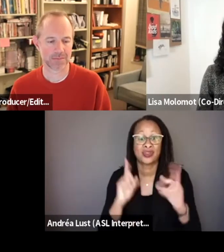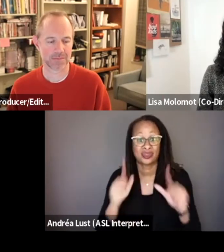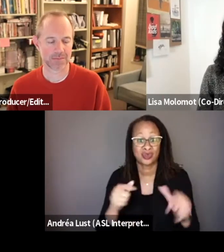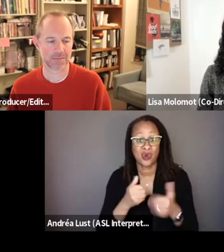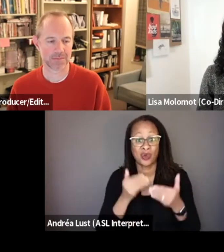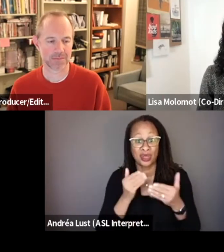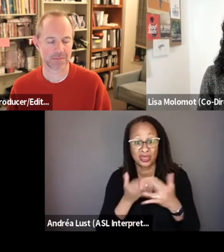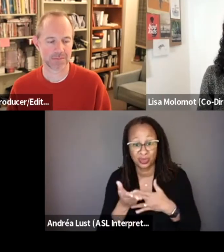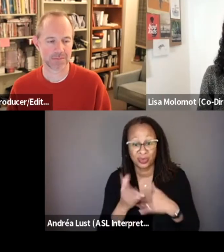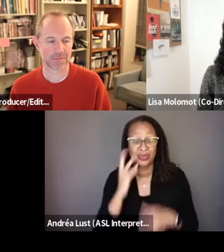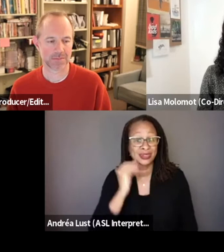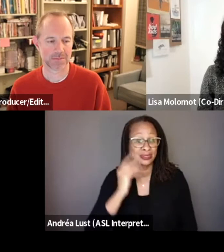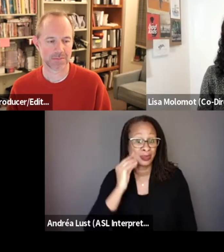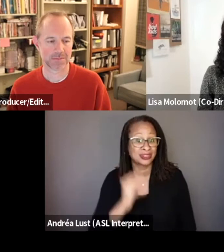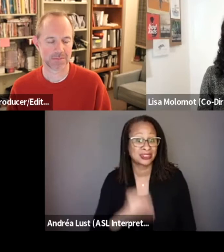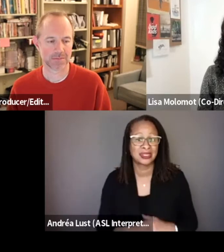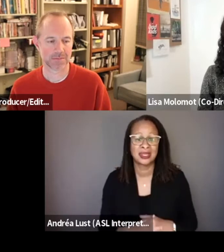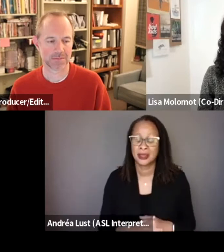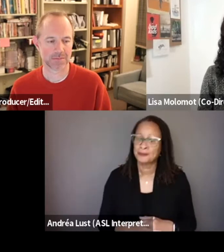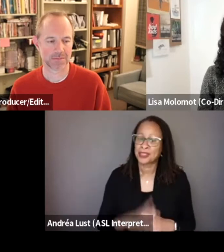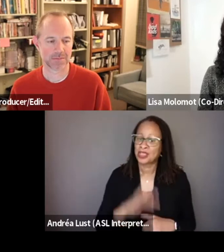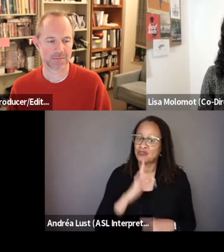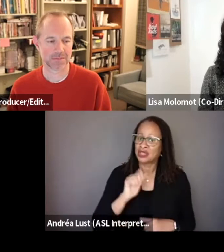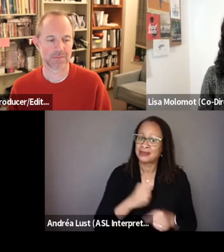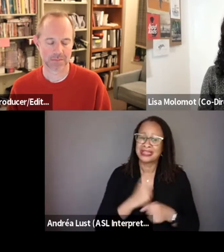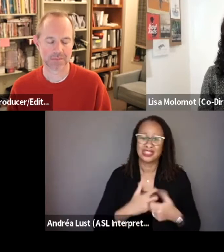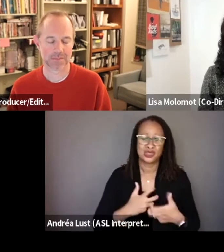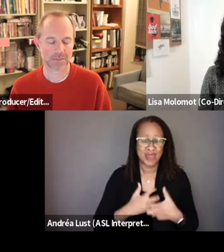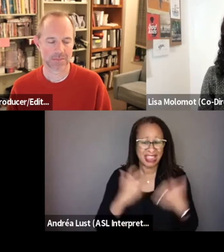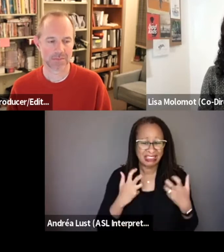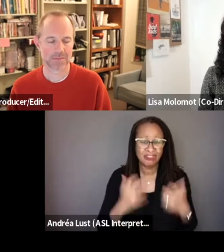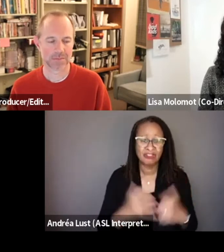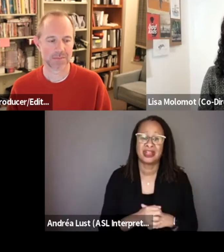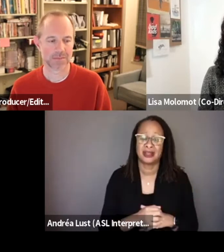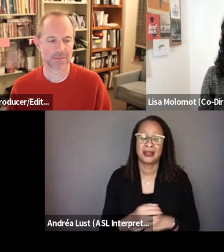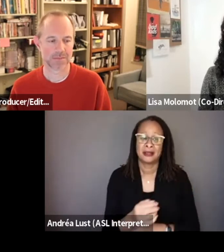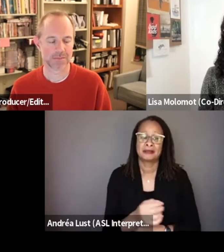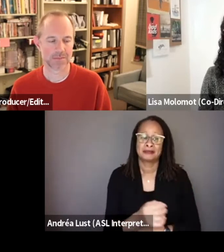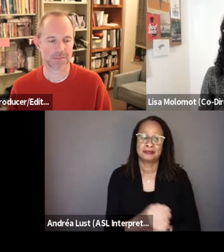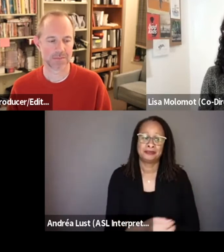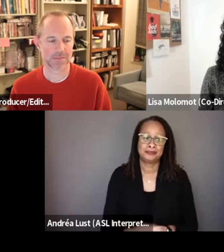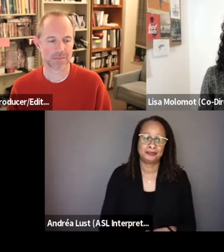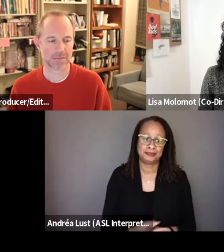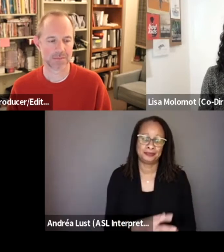it really, I mean, it just makes you angry. And I think that,